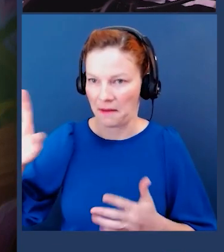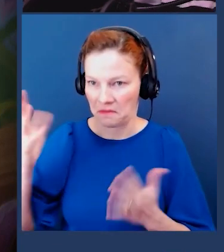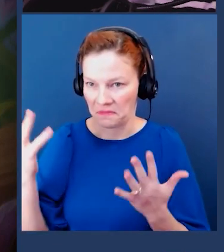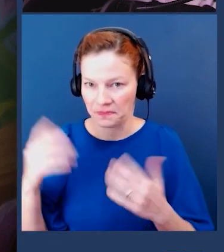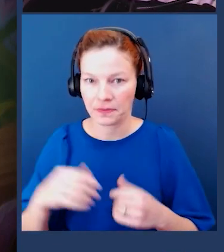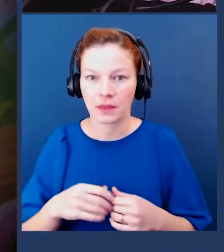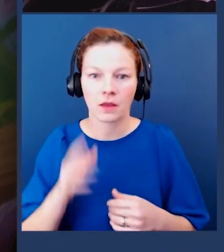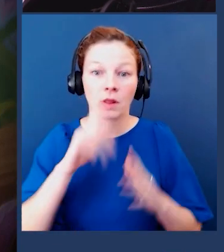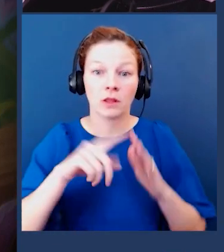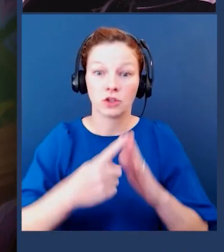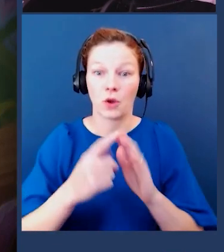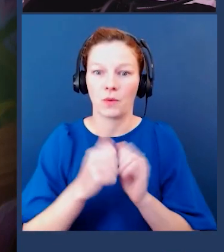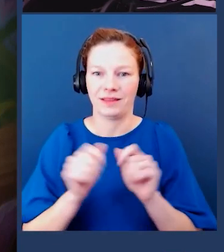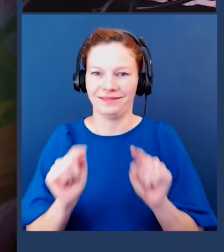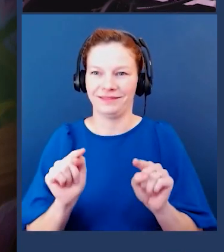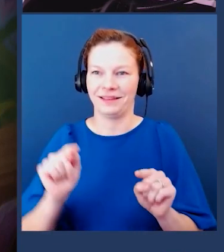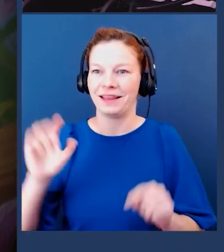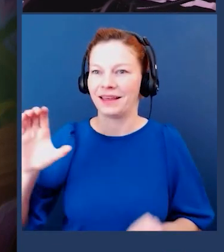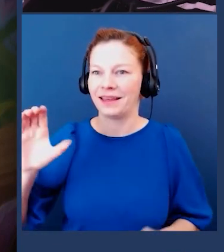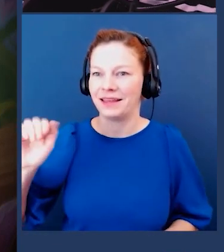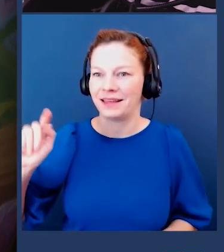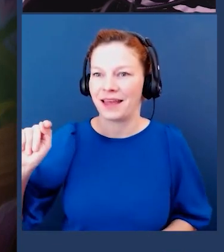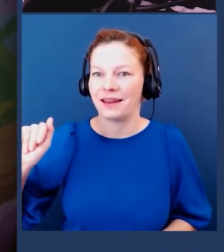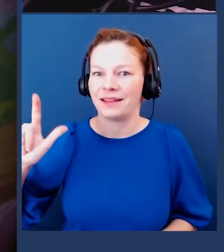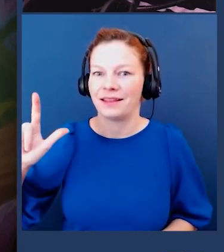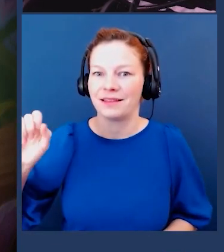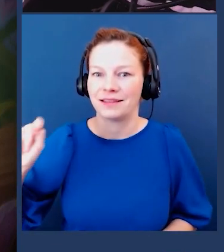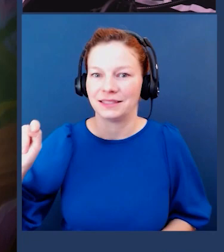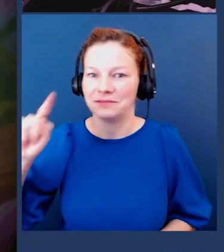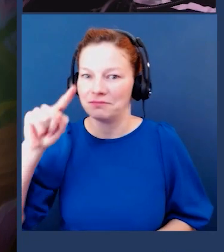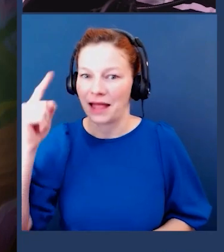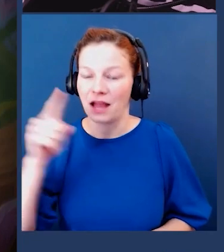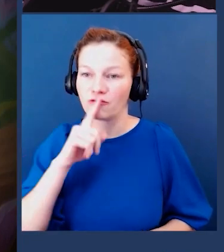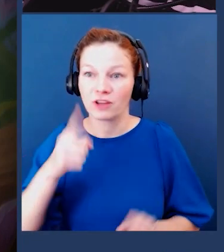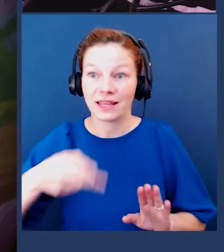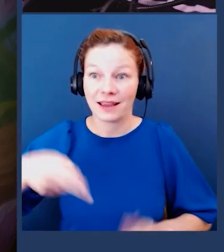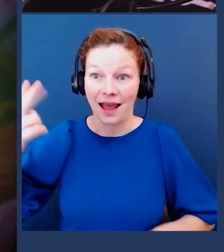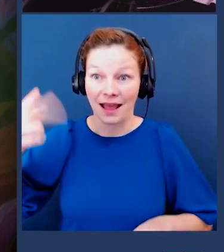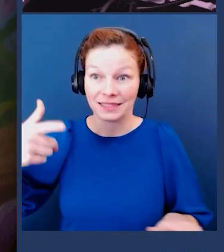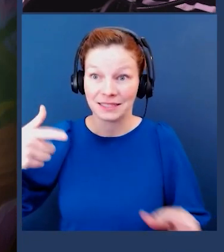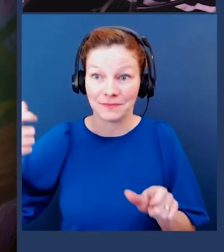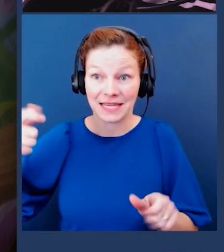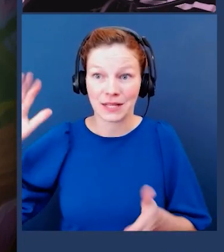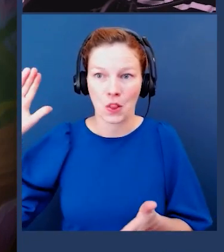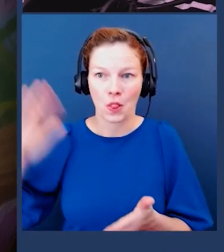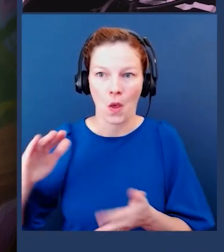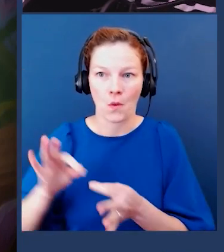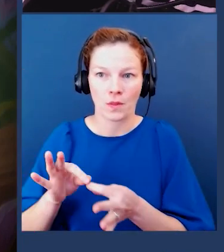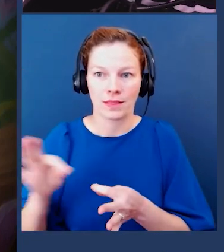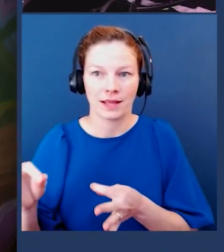Catalyst Black because I feel it's a great example. Very high speed, low latency combat, mobile game on